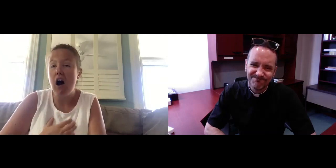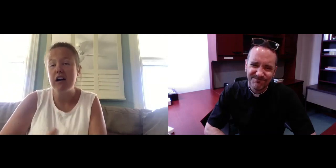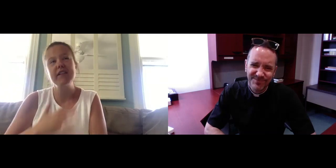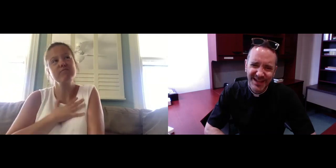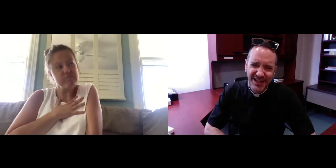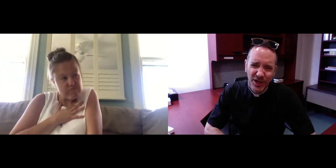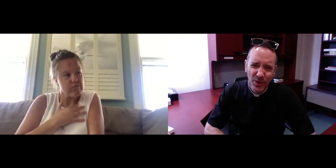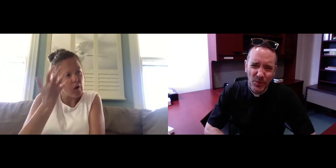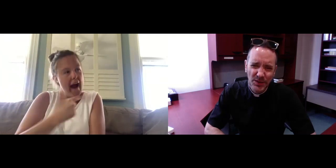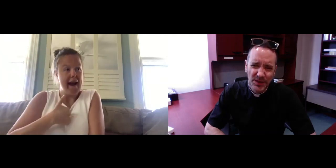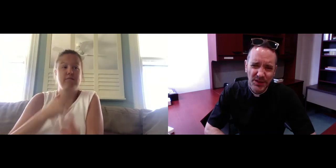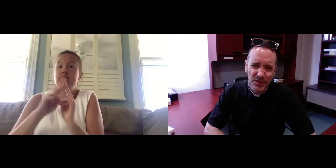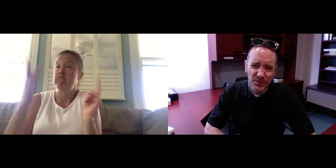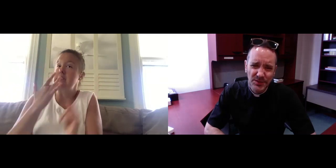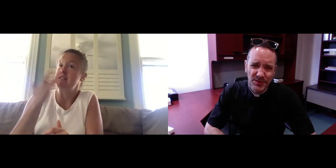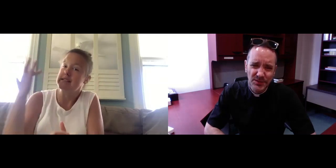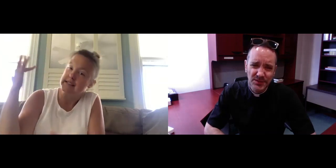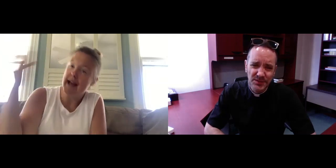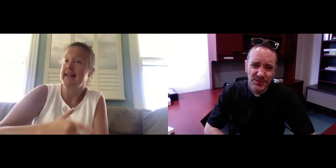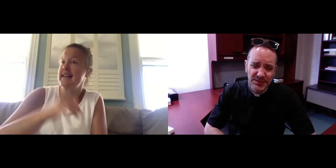though there are some people that don't have those things,